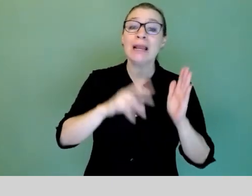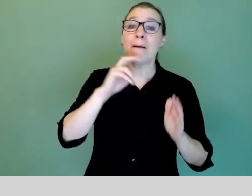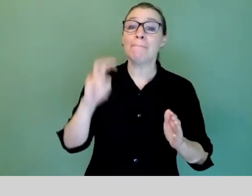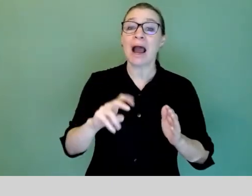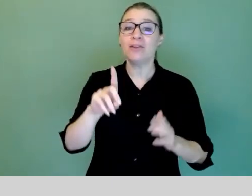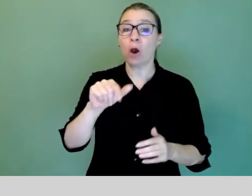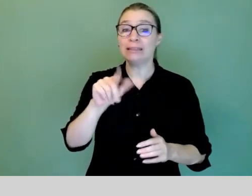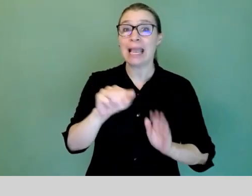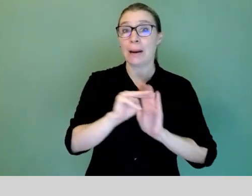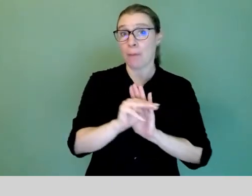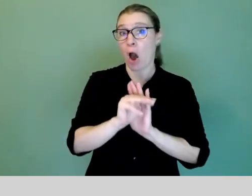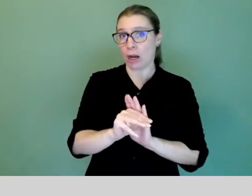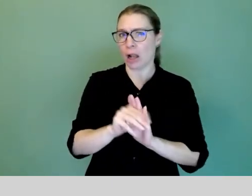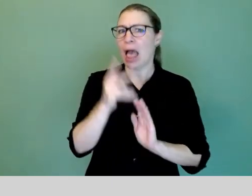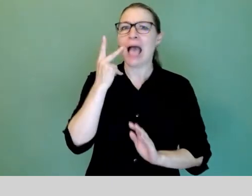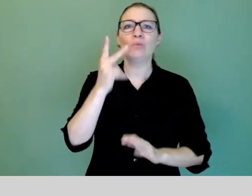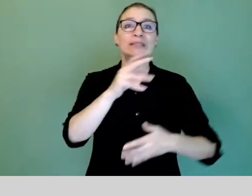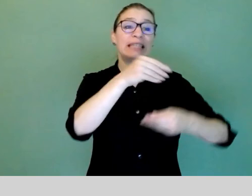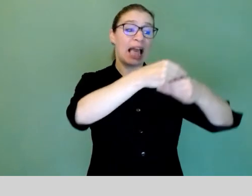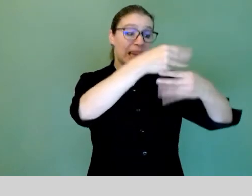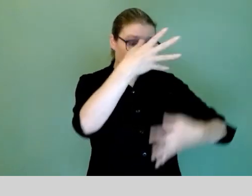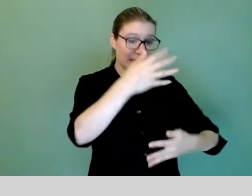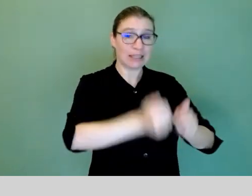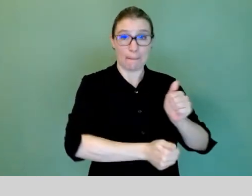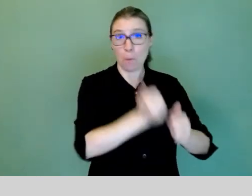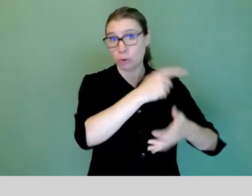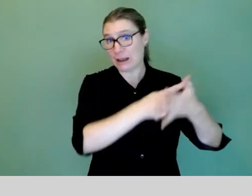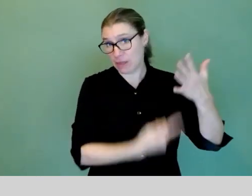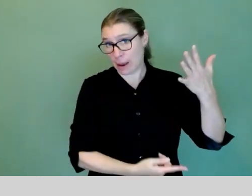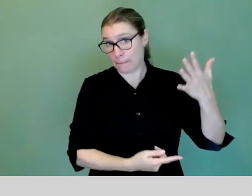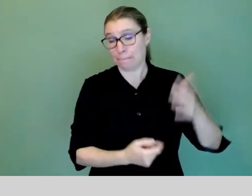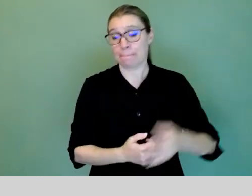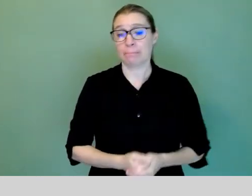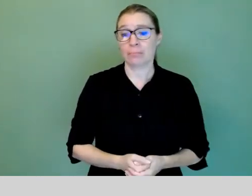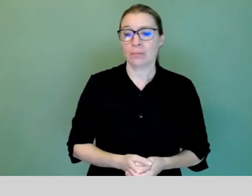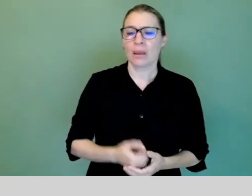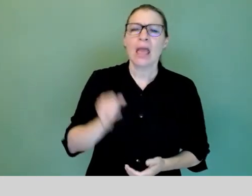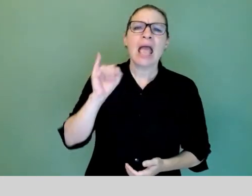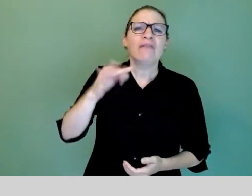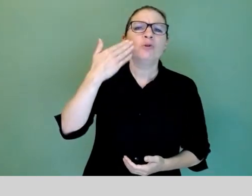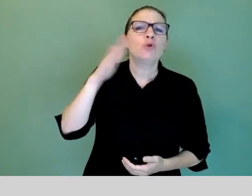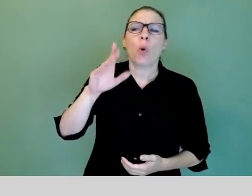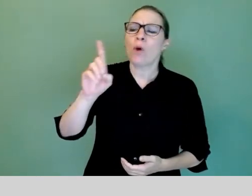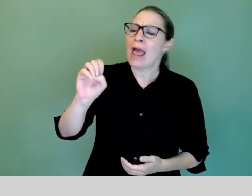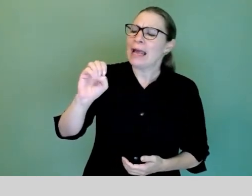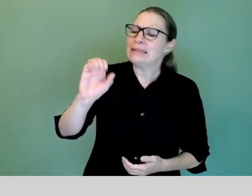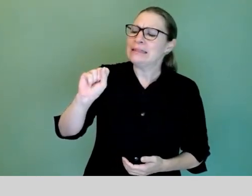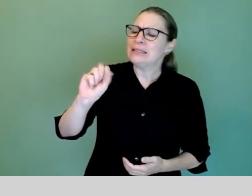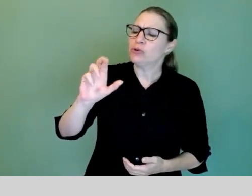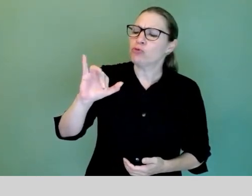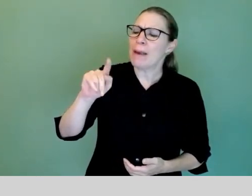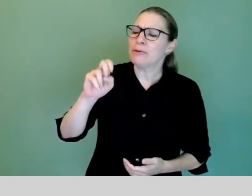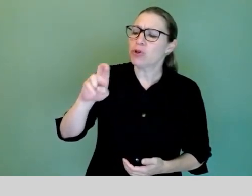of most of them along with what they do. If you don't know what the descriptor protocol is, go find out.